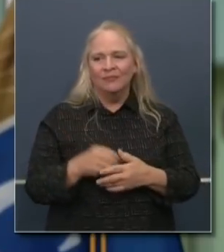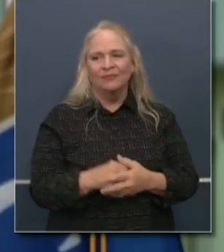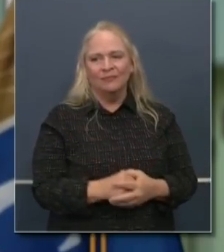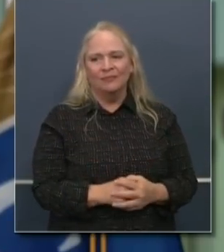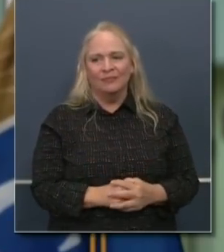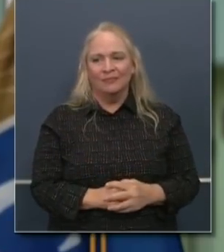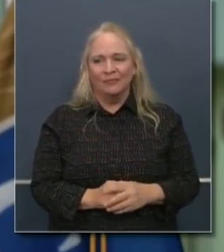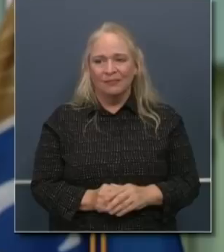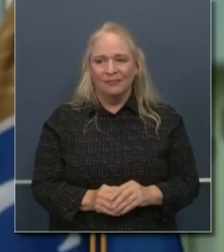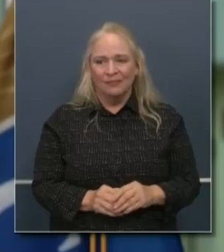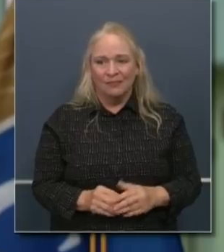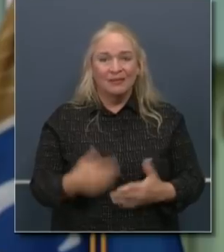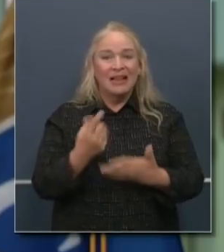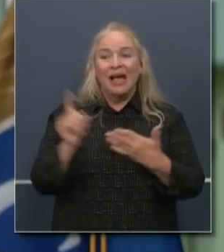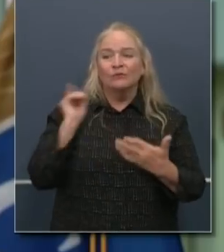GO UP LAST WEEK.